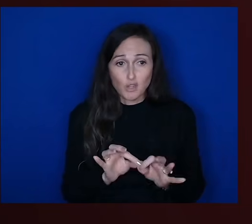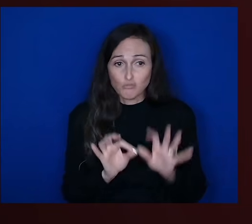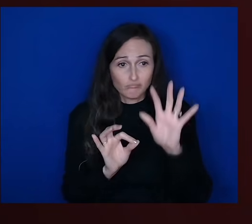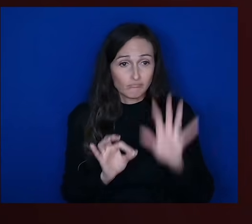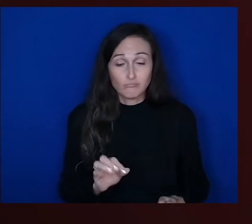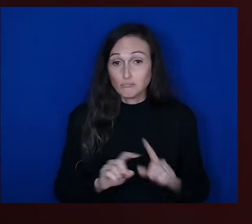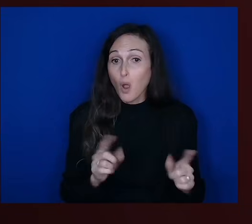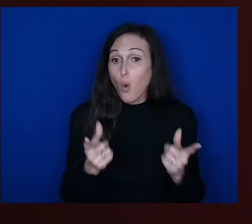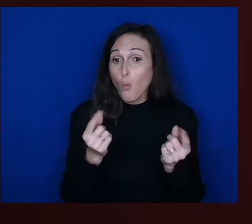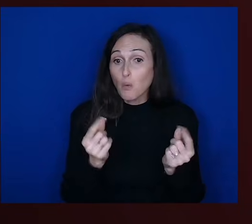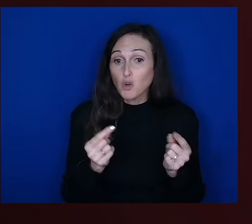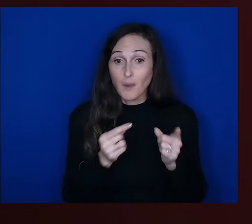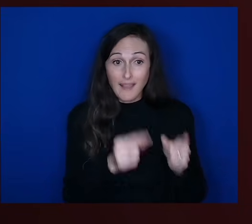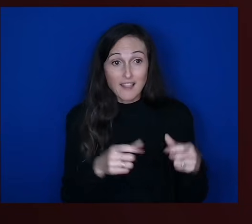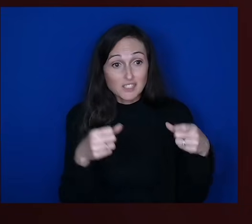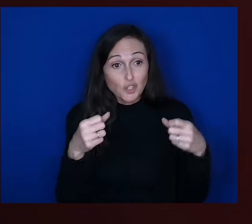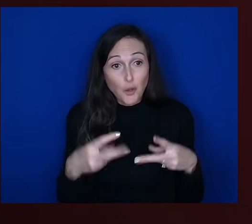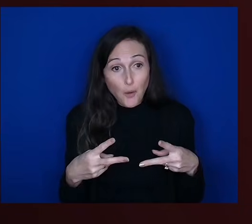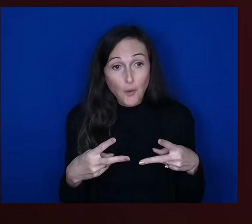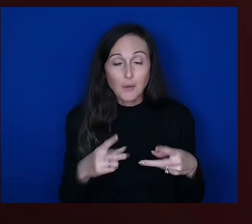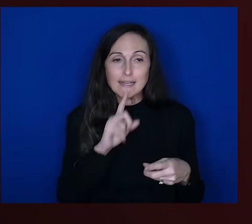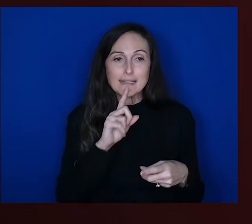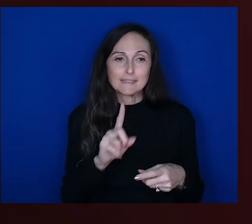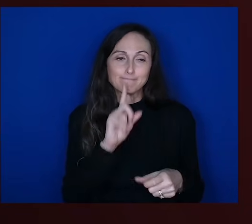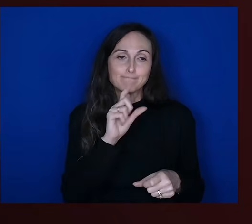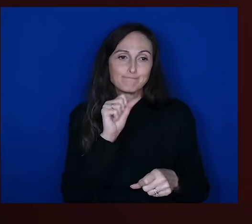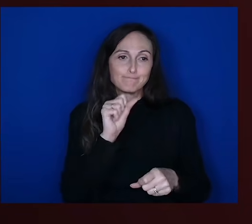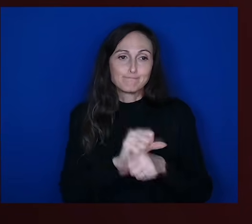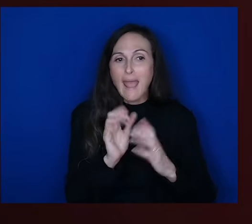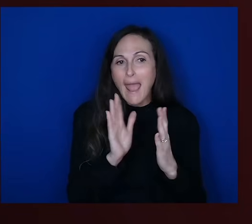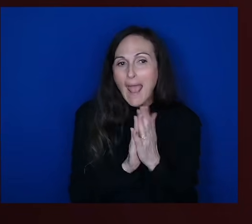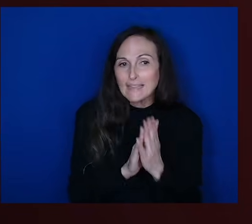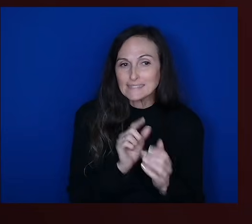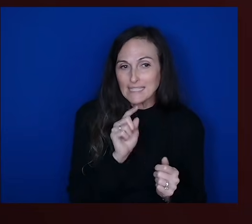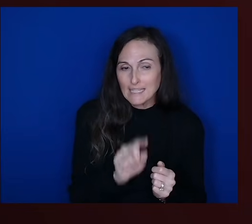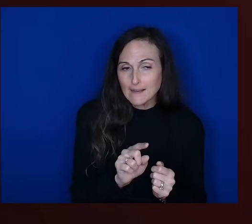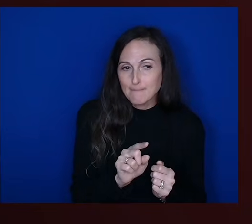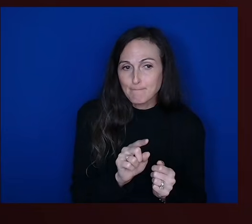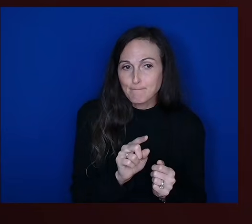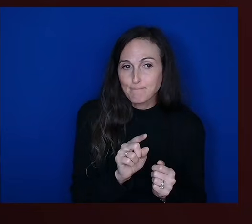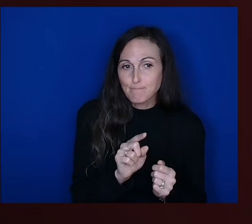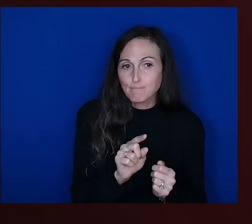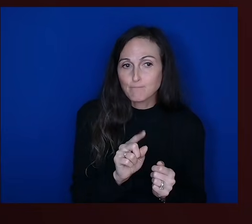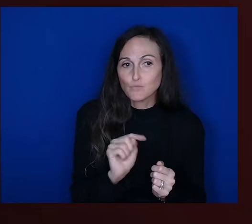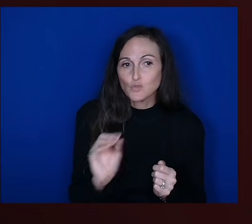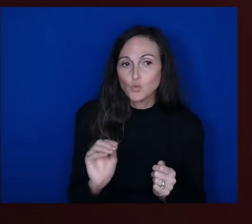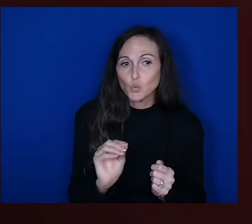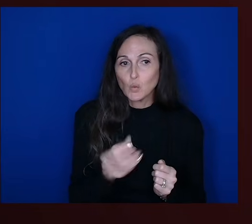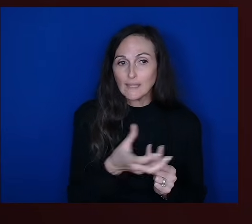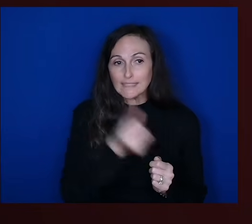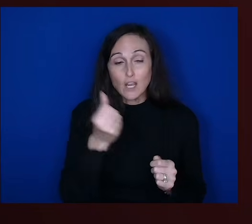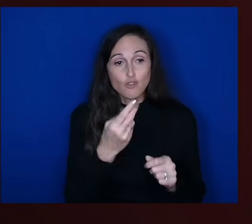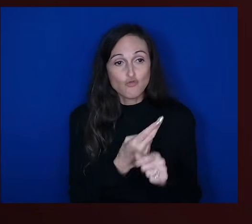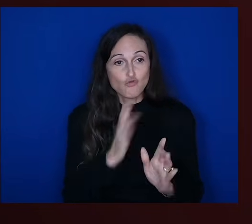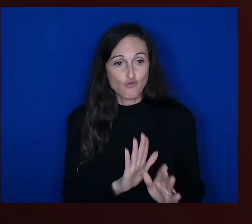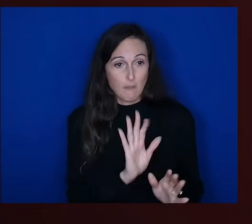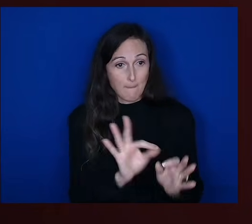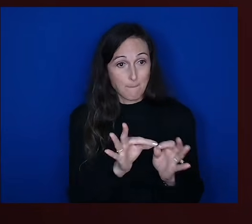this code is we're actually asking it to take the user's message that they typed in,